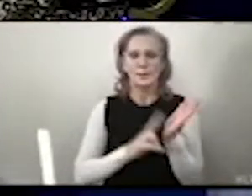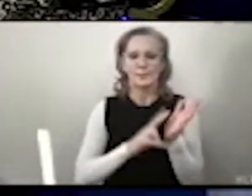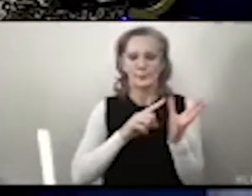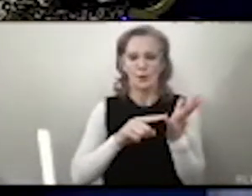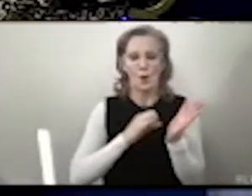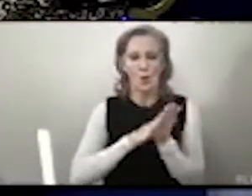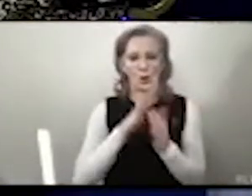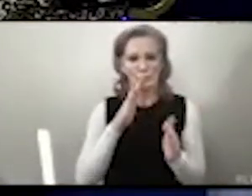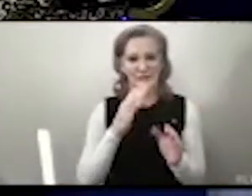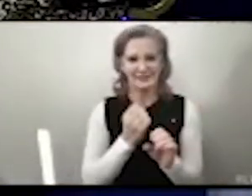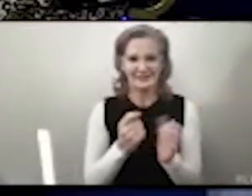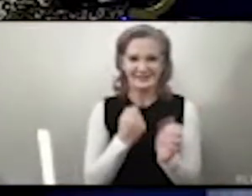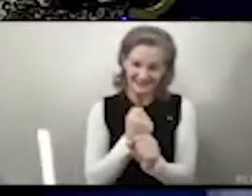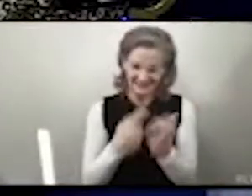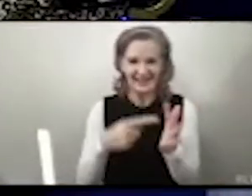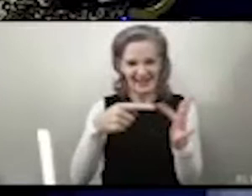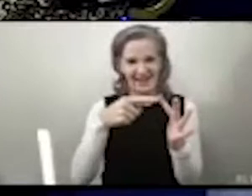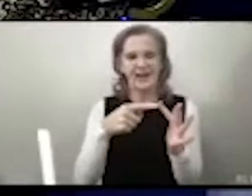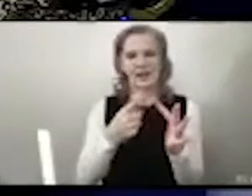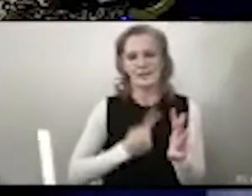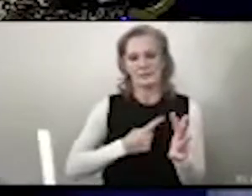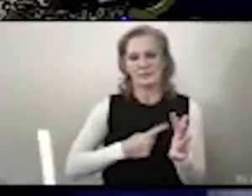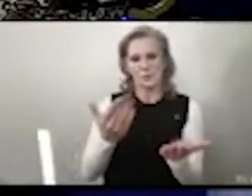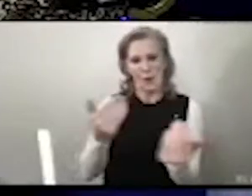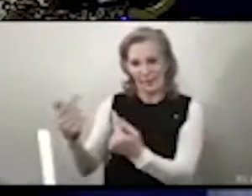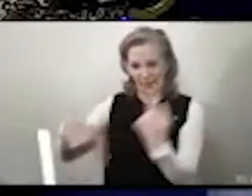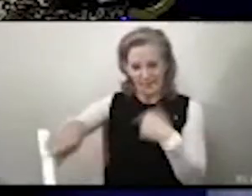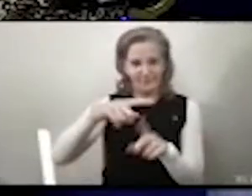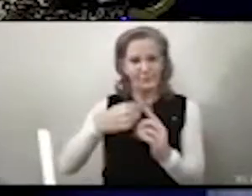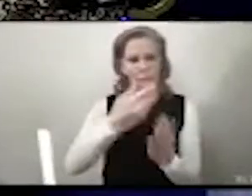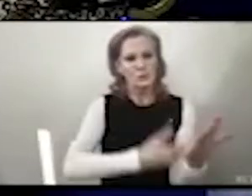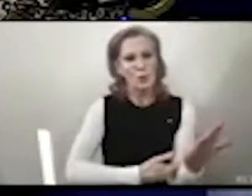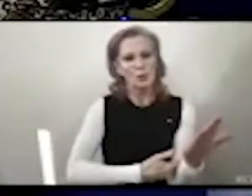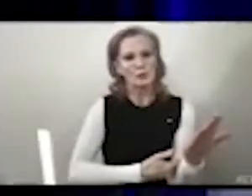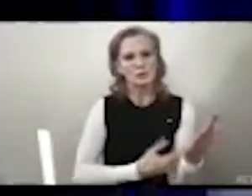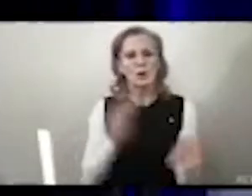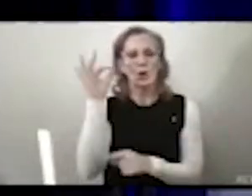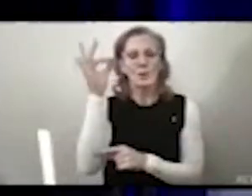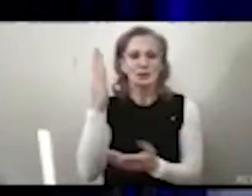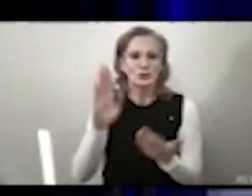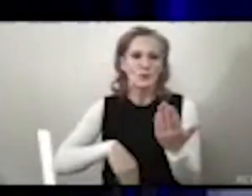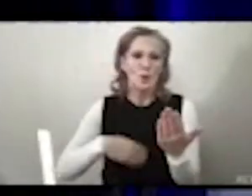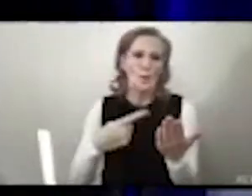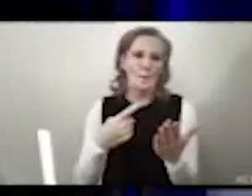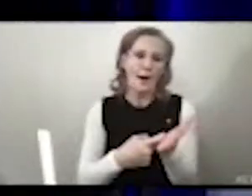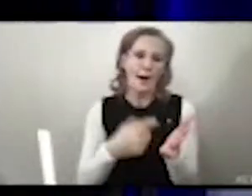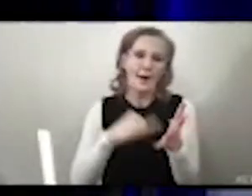Commission report commissioned by the RSE, of which I'm a Fellow. And I'm very proud to have been a Commissioner on this project.